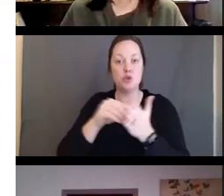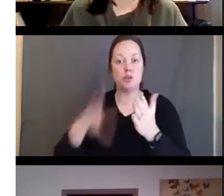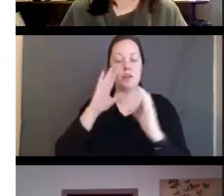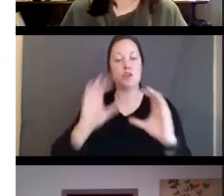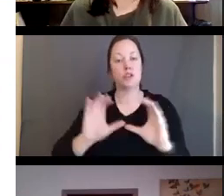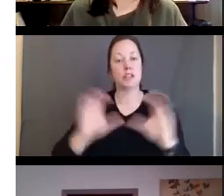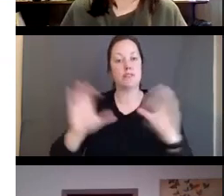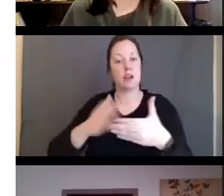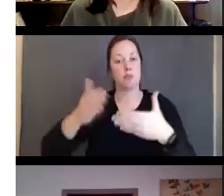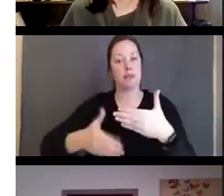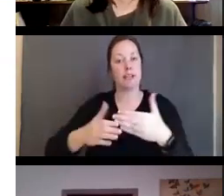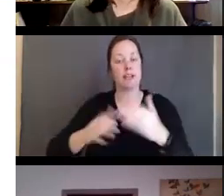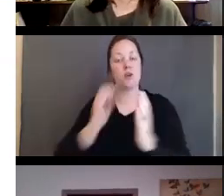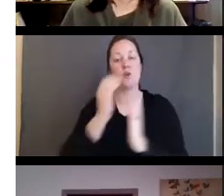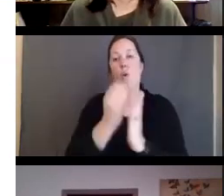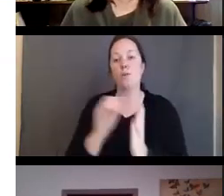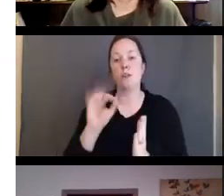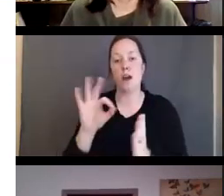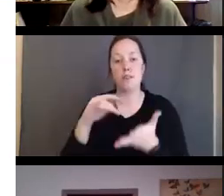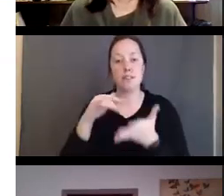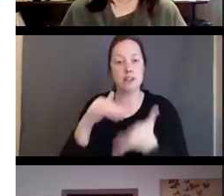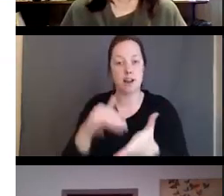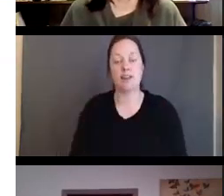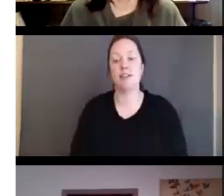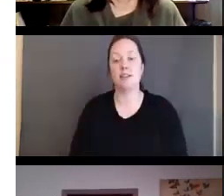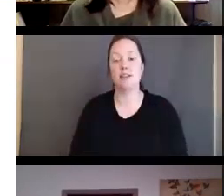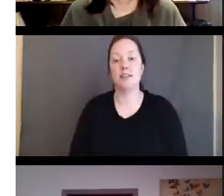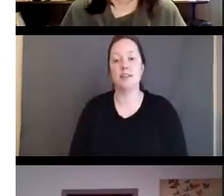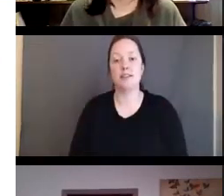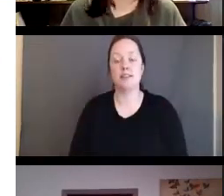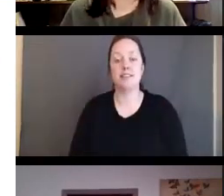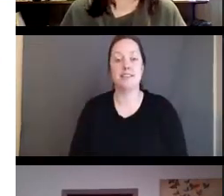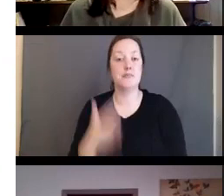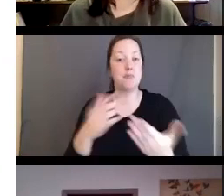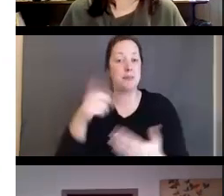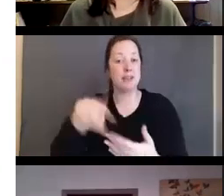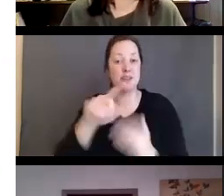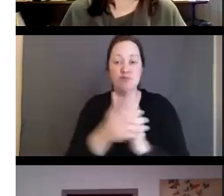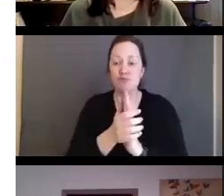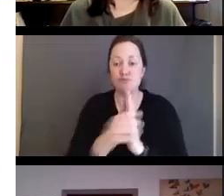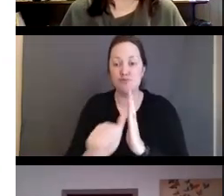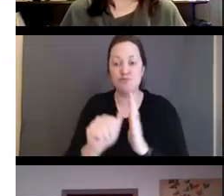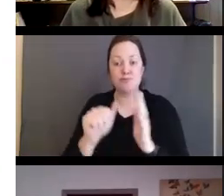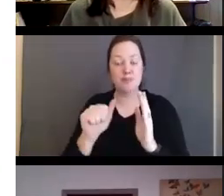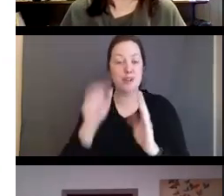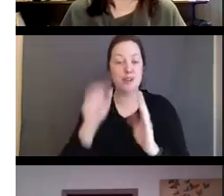Now if you or a student is an over achiever and you want to add more pages, that's cool.